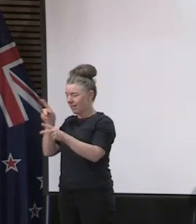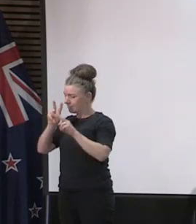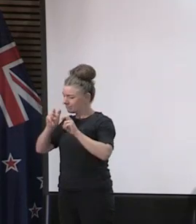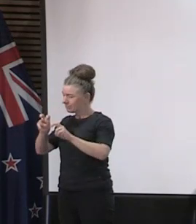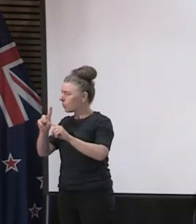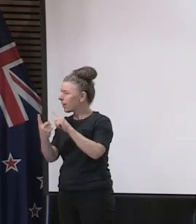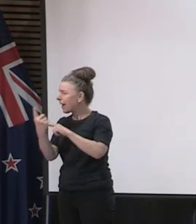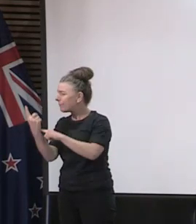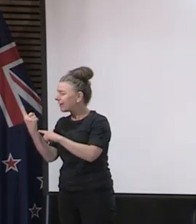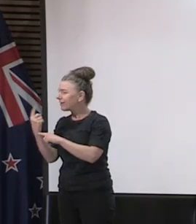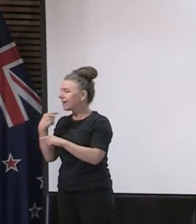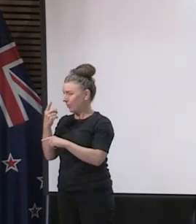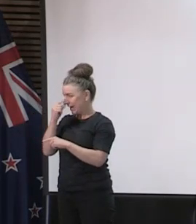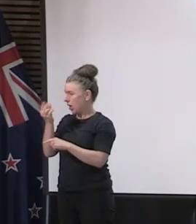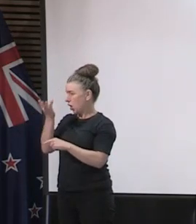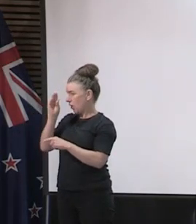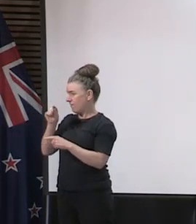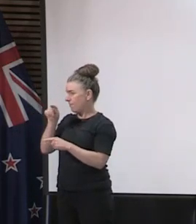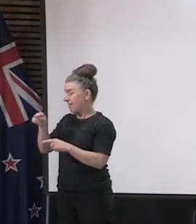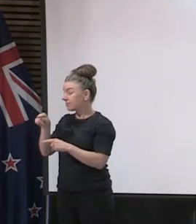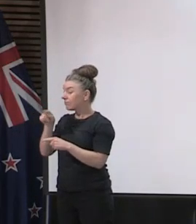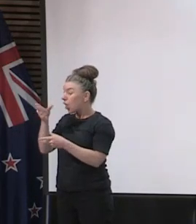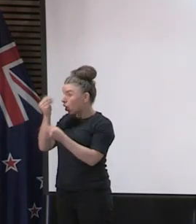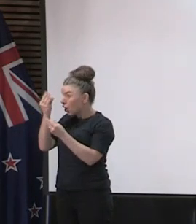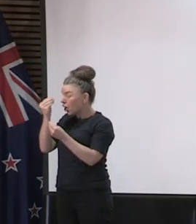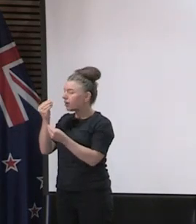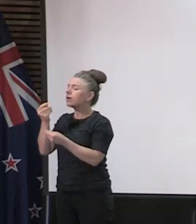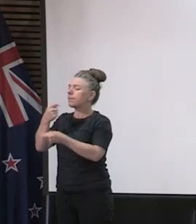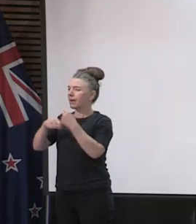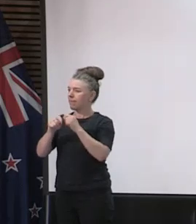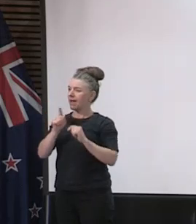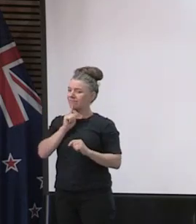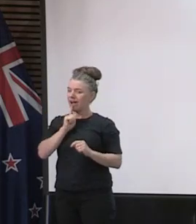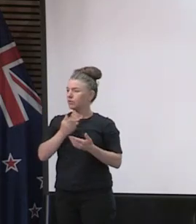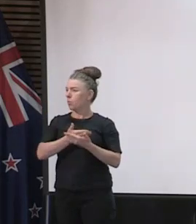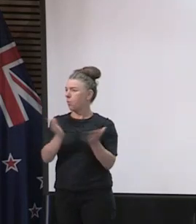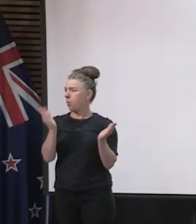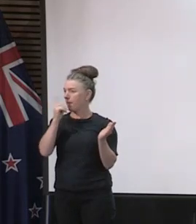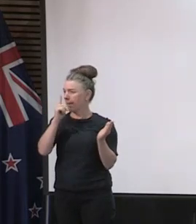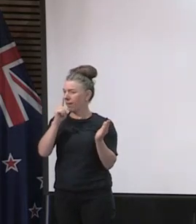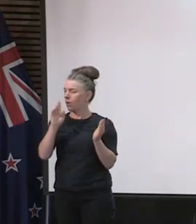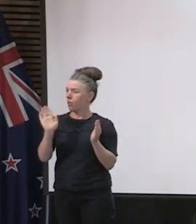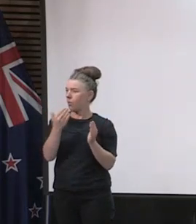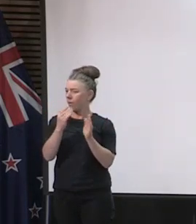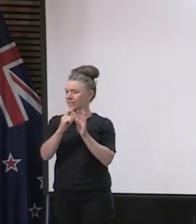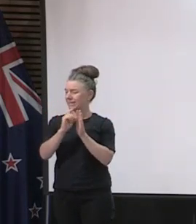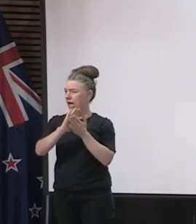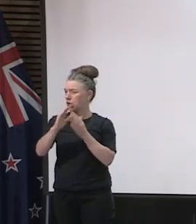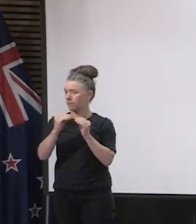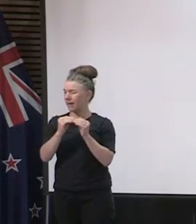response to COVID-19 in a very particular setting, so that we can learn and then translate